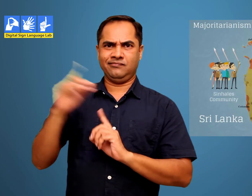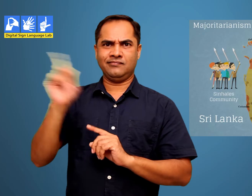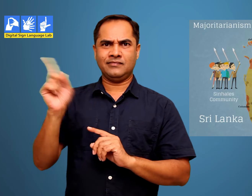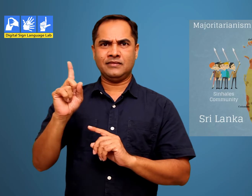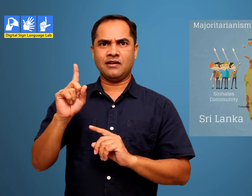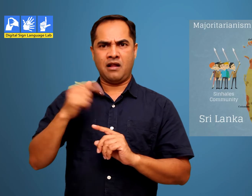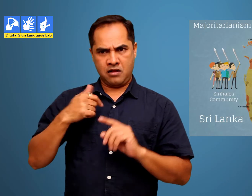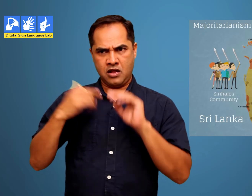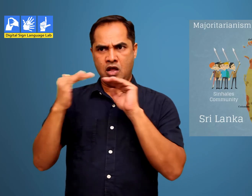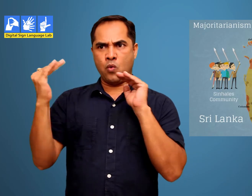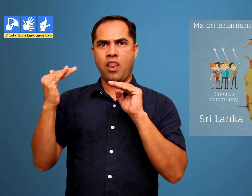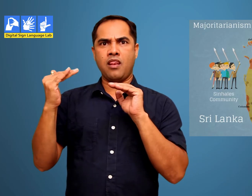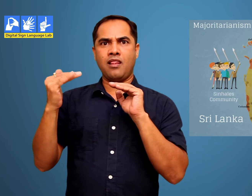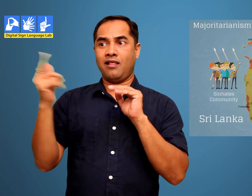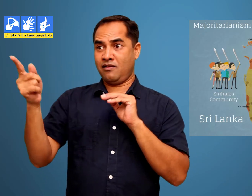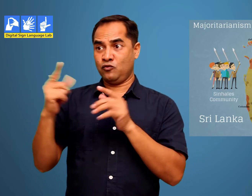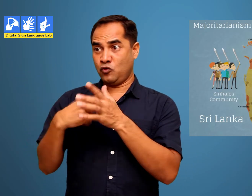opportunities.